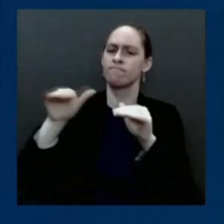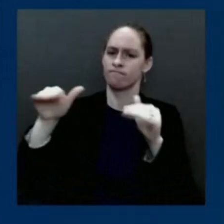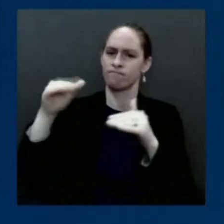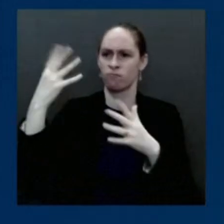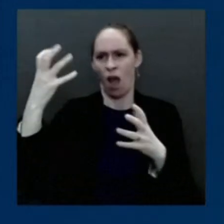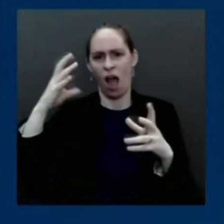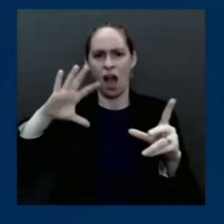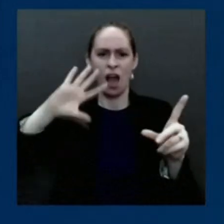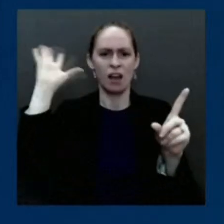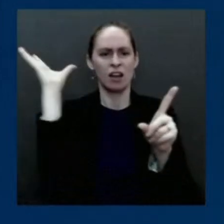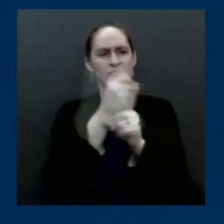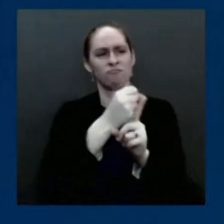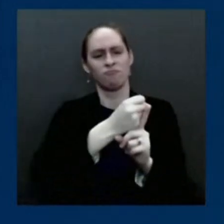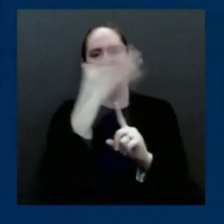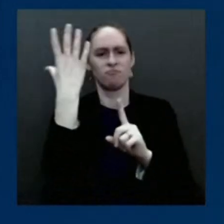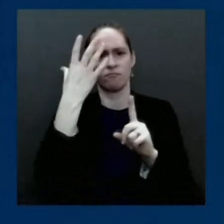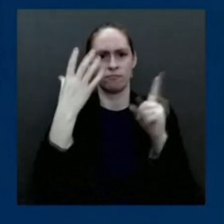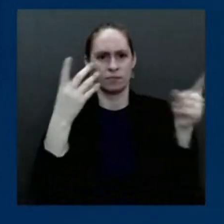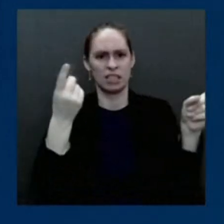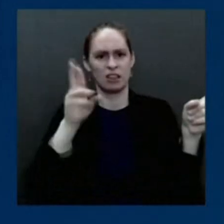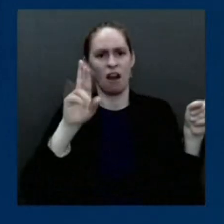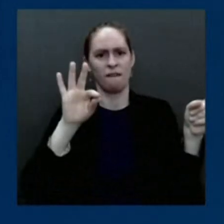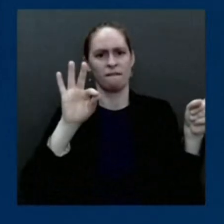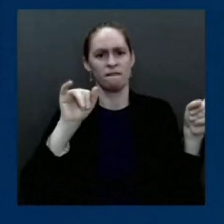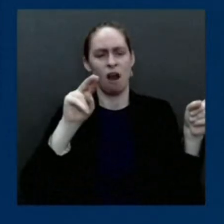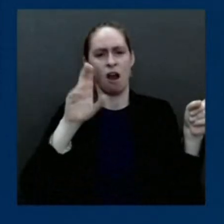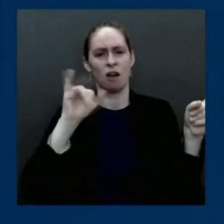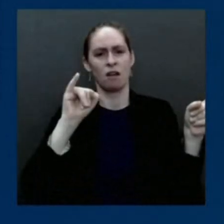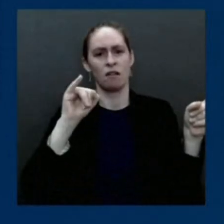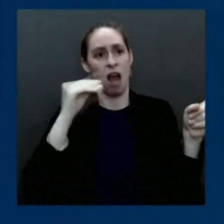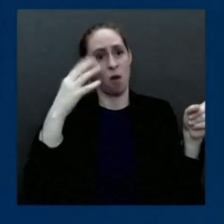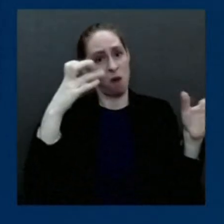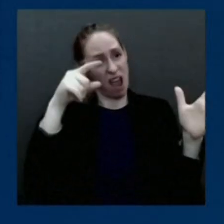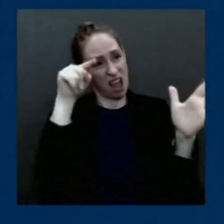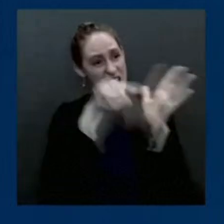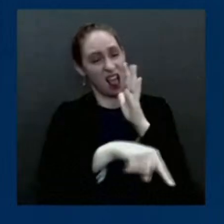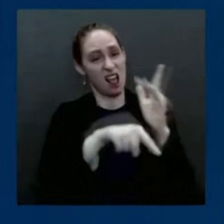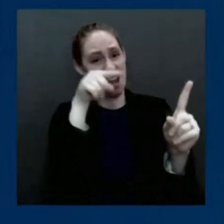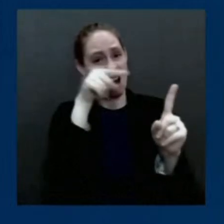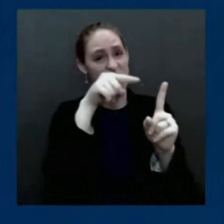NEWSND TO AMBUSH TONY AND HIS